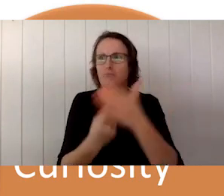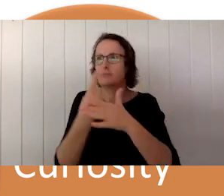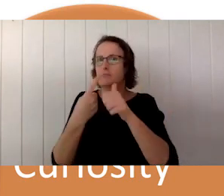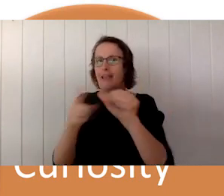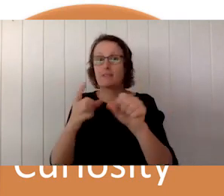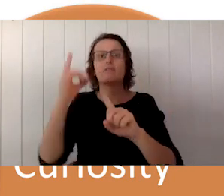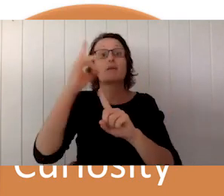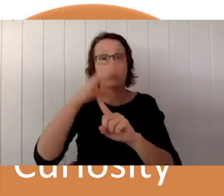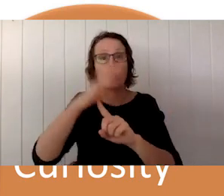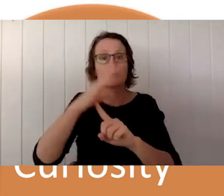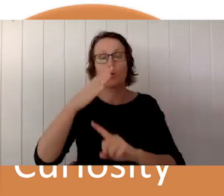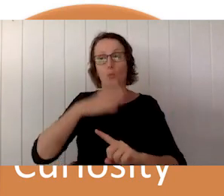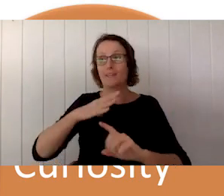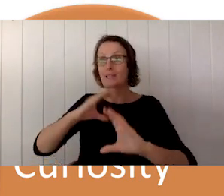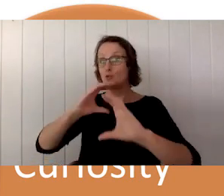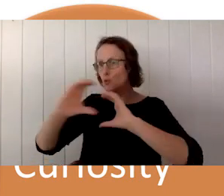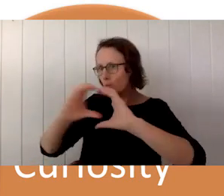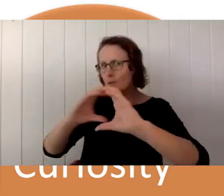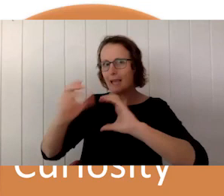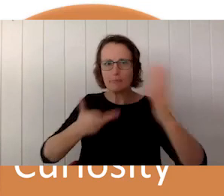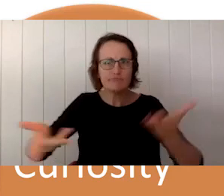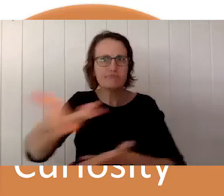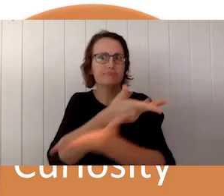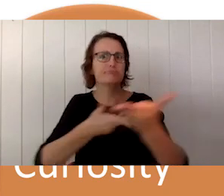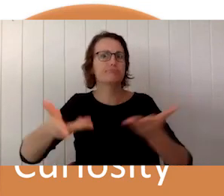being able to communicate and share with people as things are moving